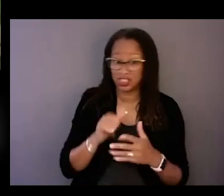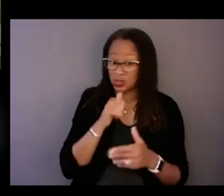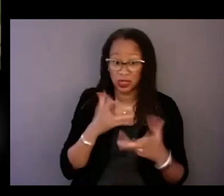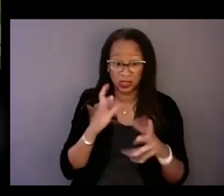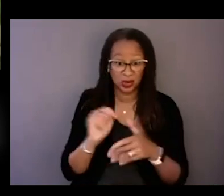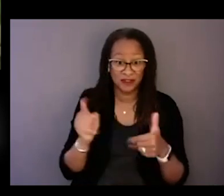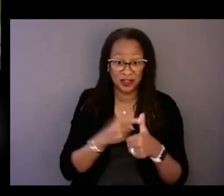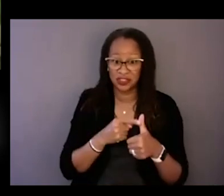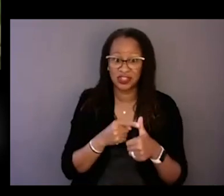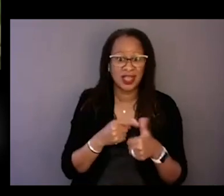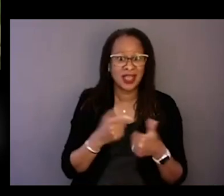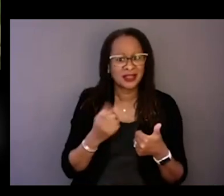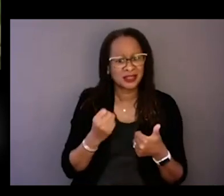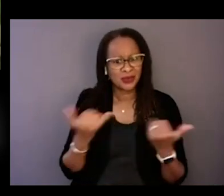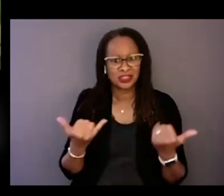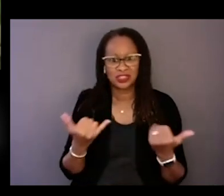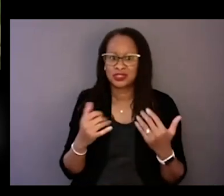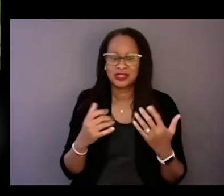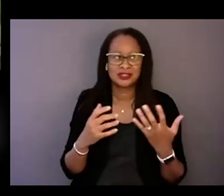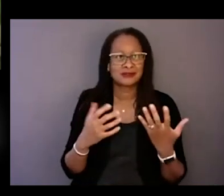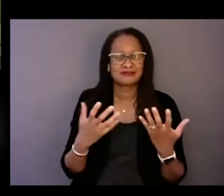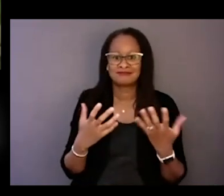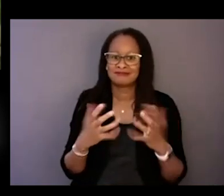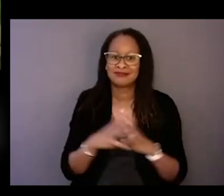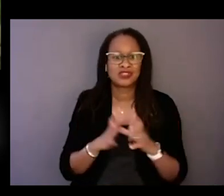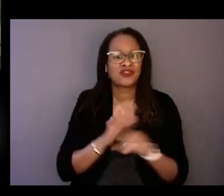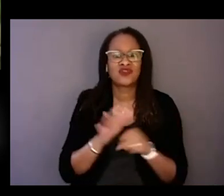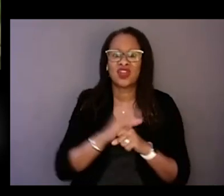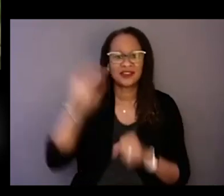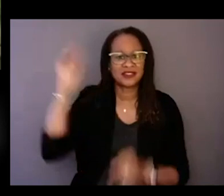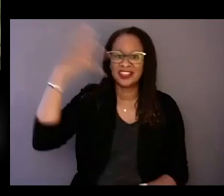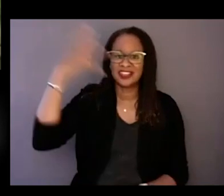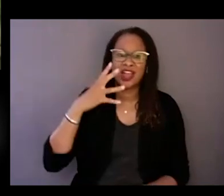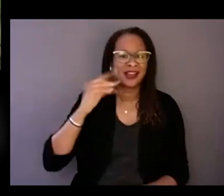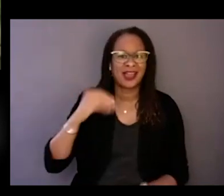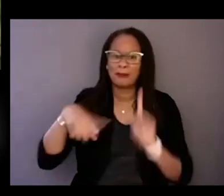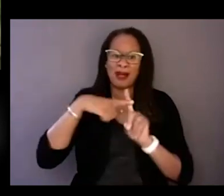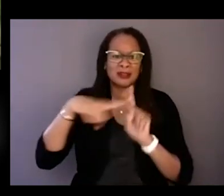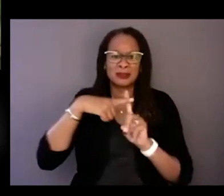like she's just this ray of sunshine and positivity. So you would think she would just be psyched to be there. She loves Britney so much.